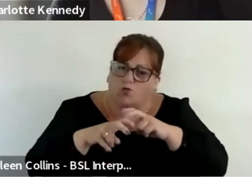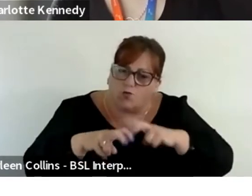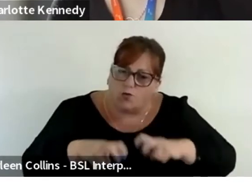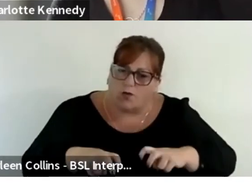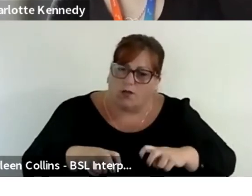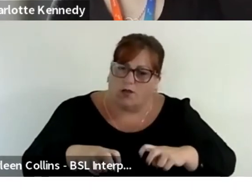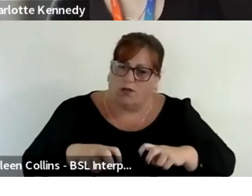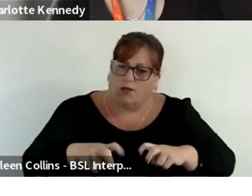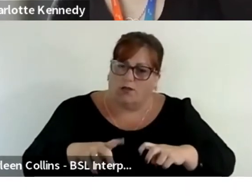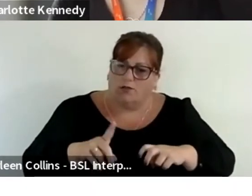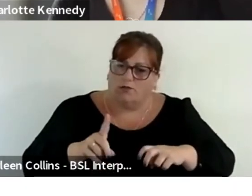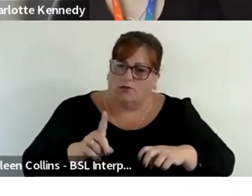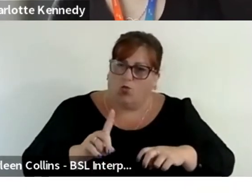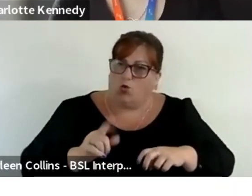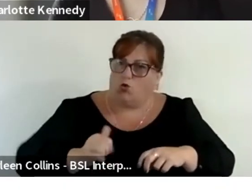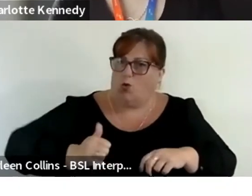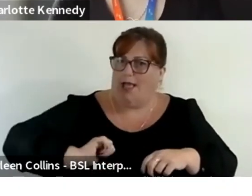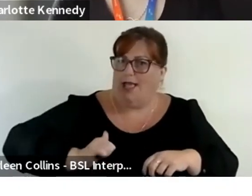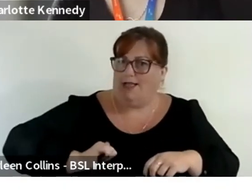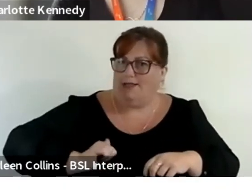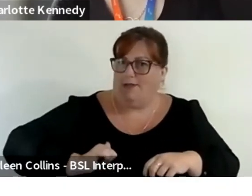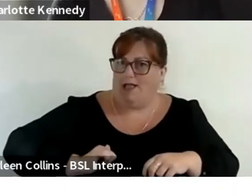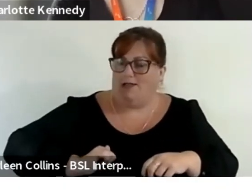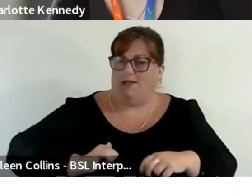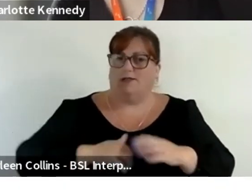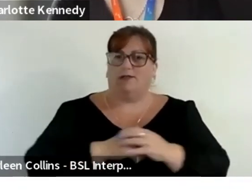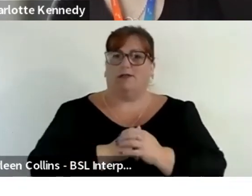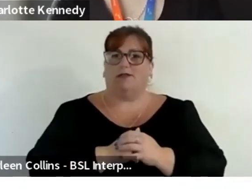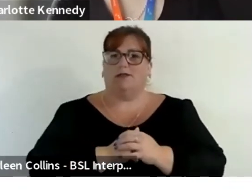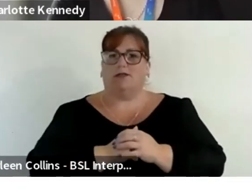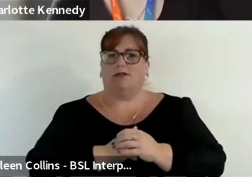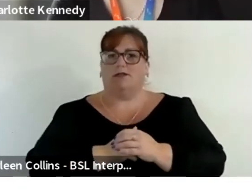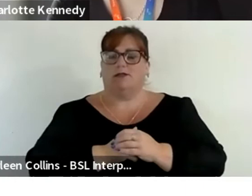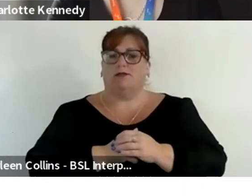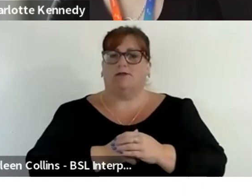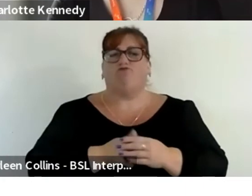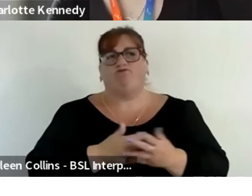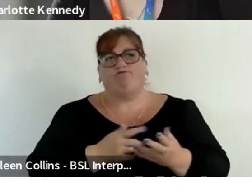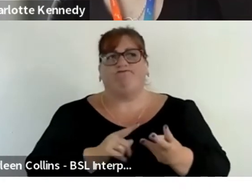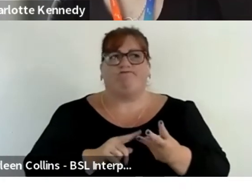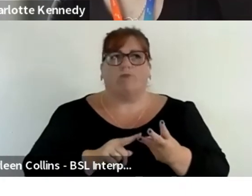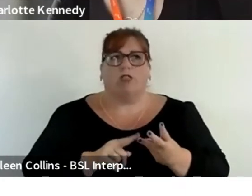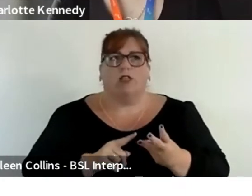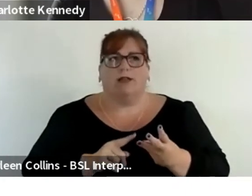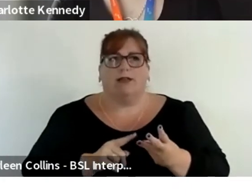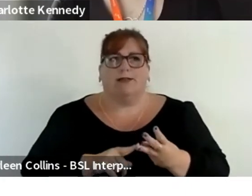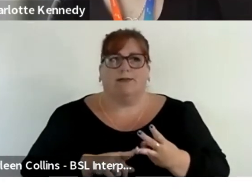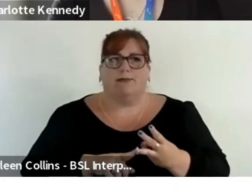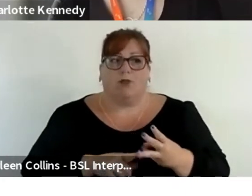Context switching between focused work and general socialising can be really jarring for me.